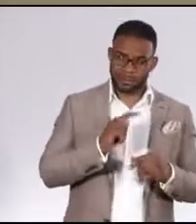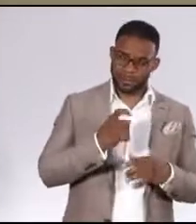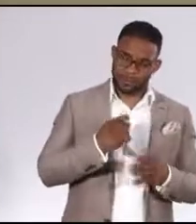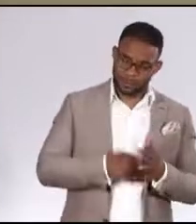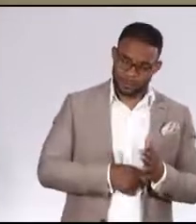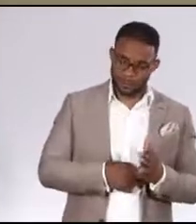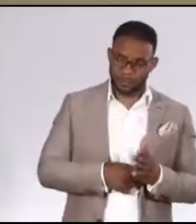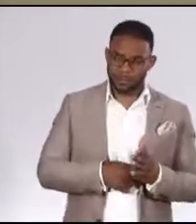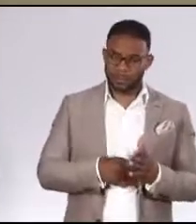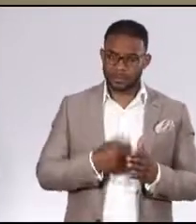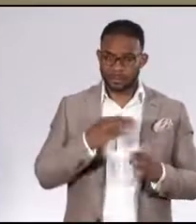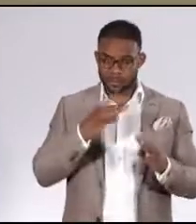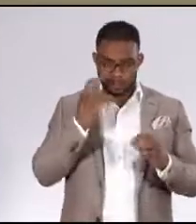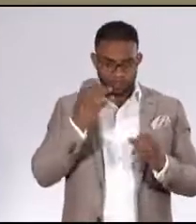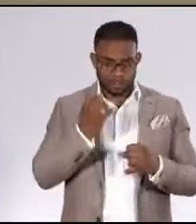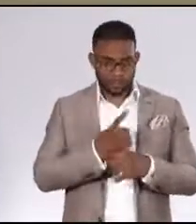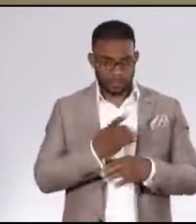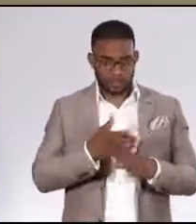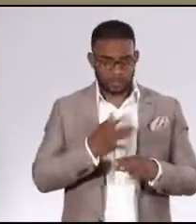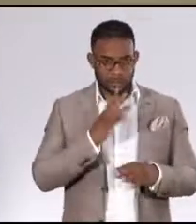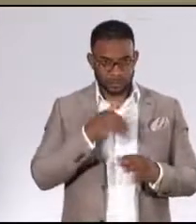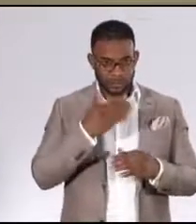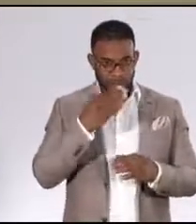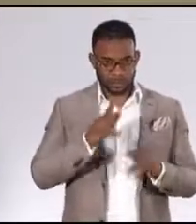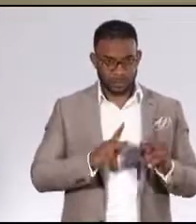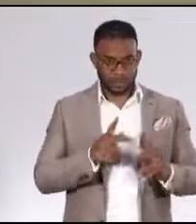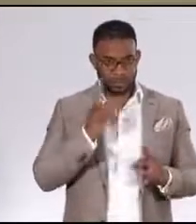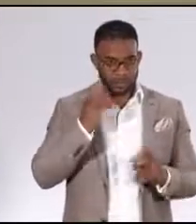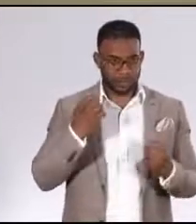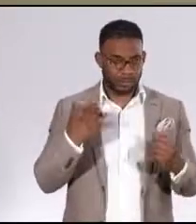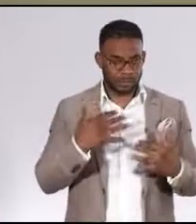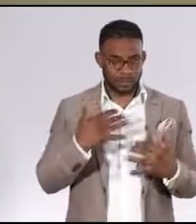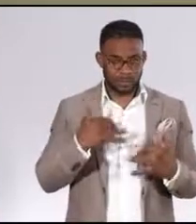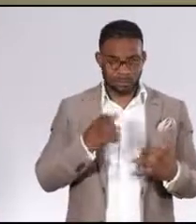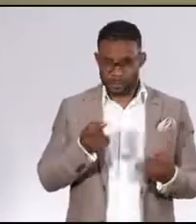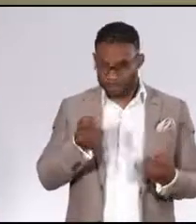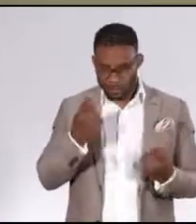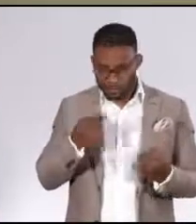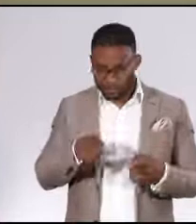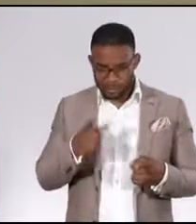i'd worry for days before speaking from people for fear could understand if they ask me questions.